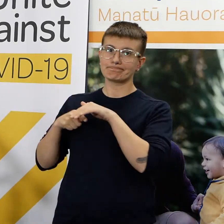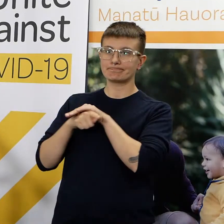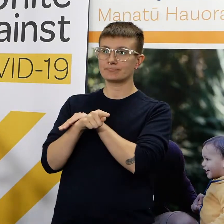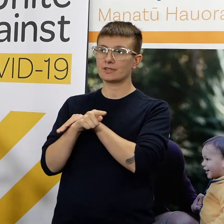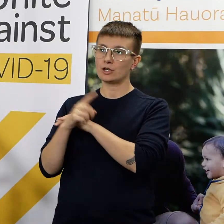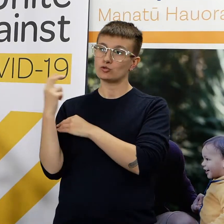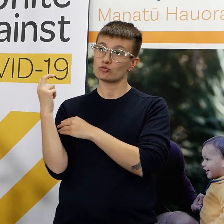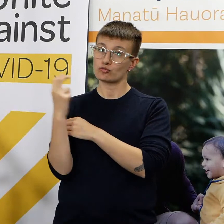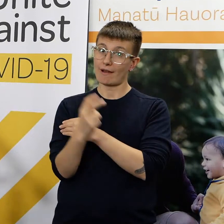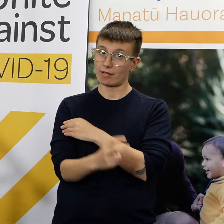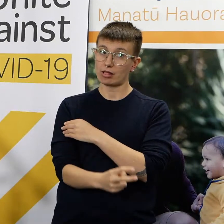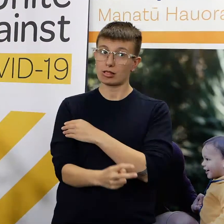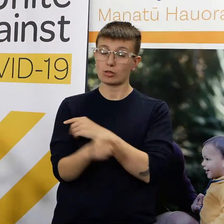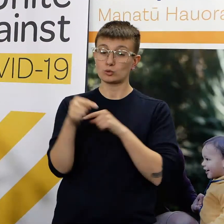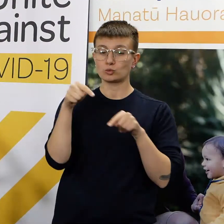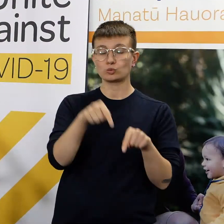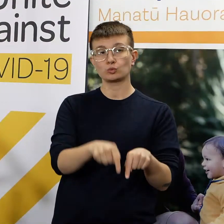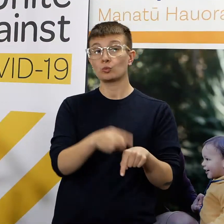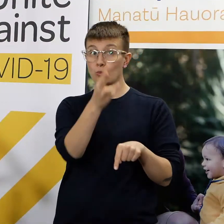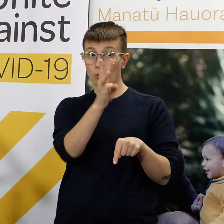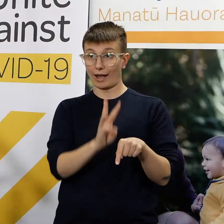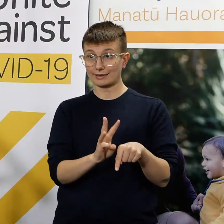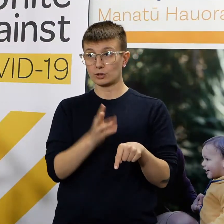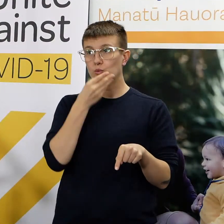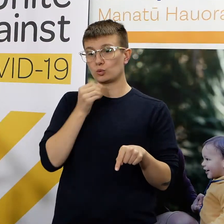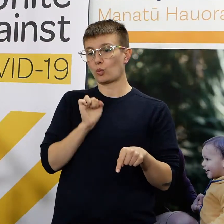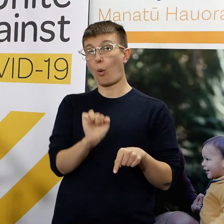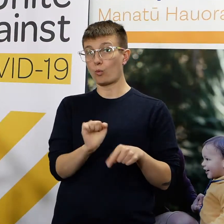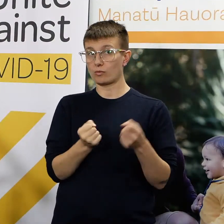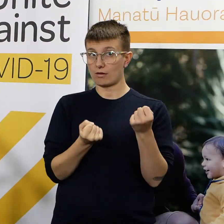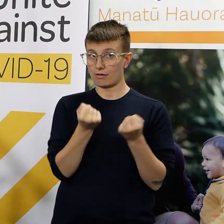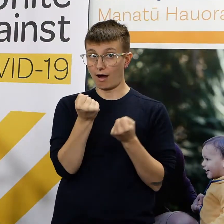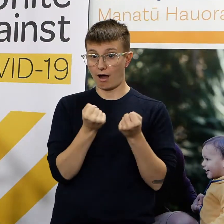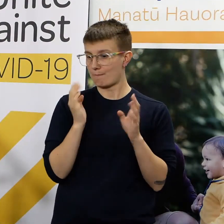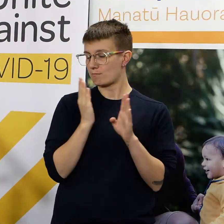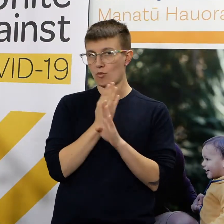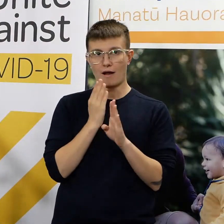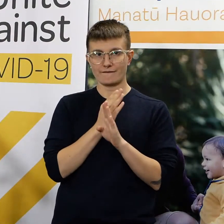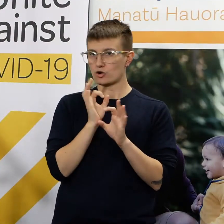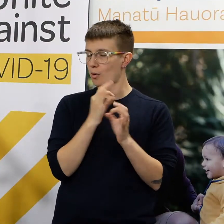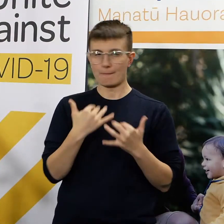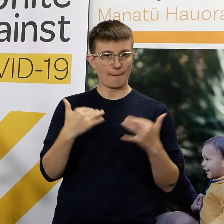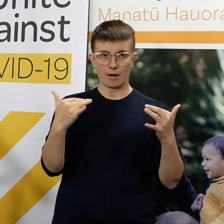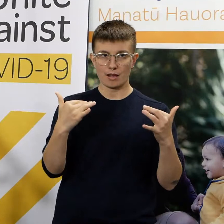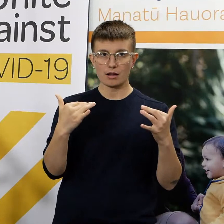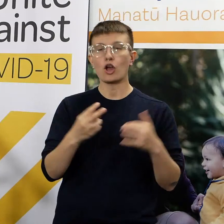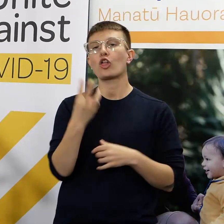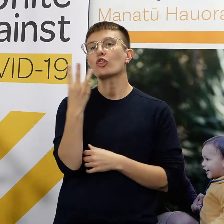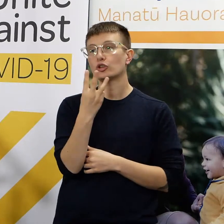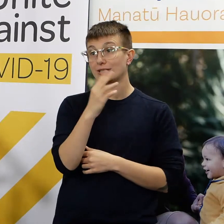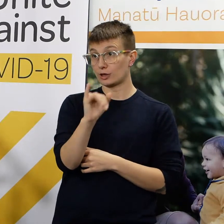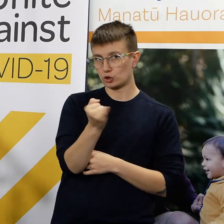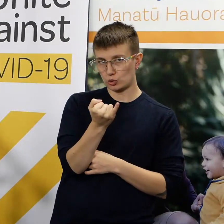via private vehicle on 13 June. There was an agreed plan in place